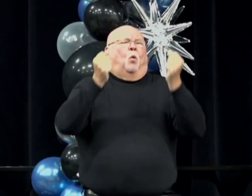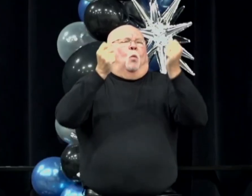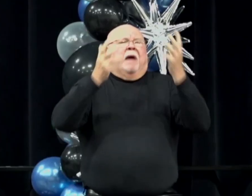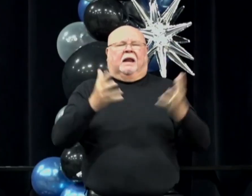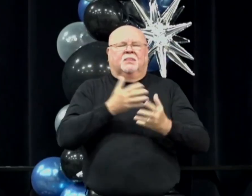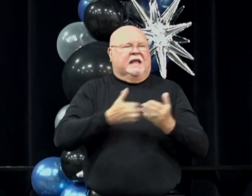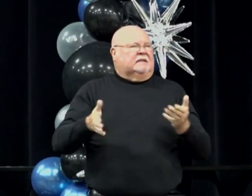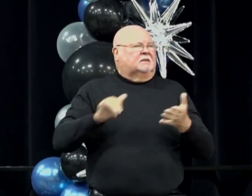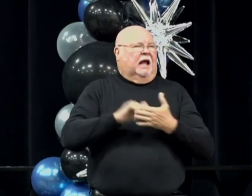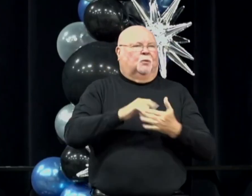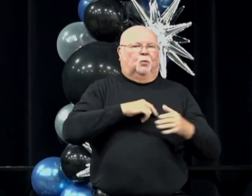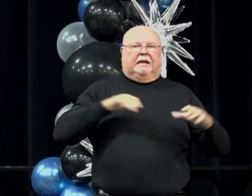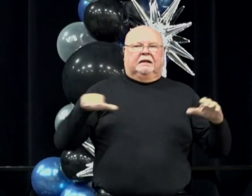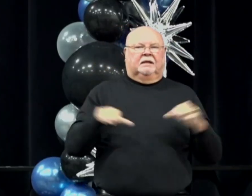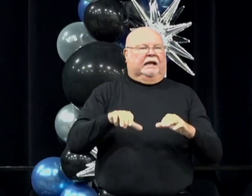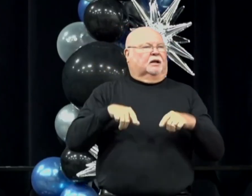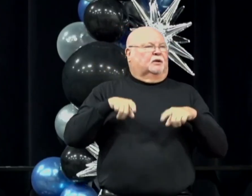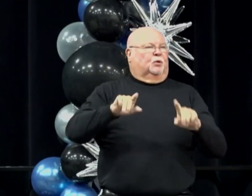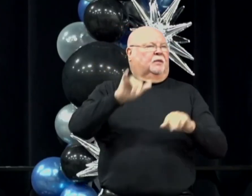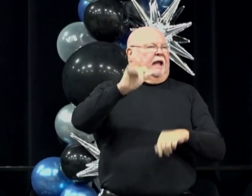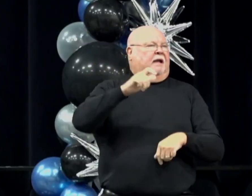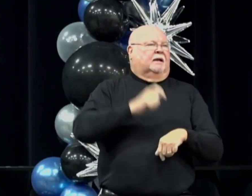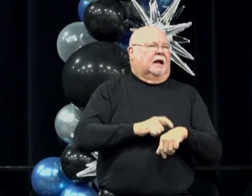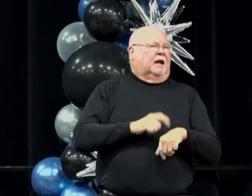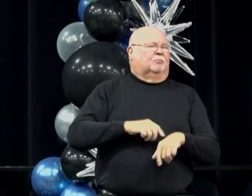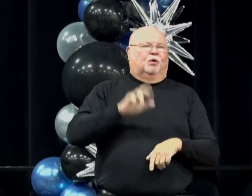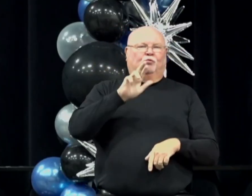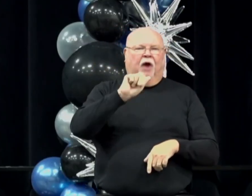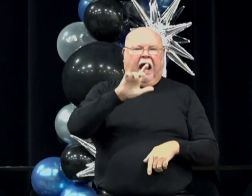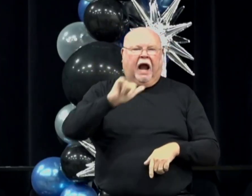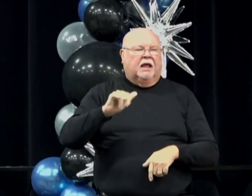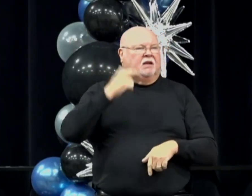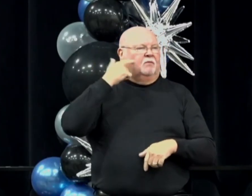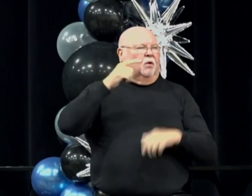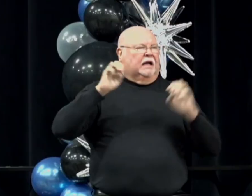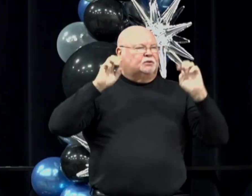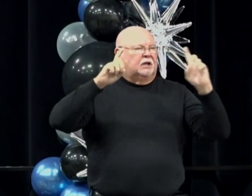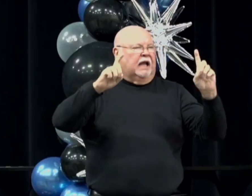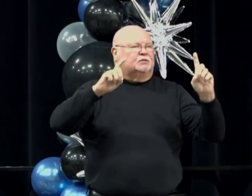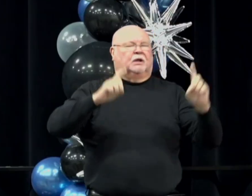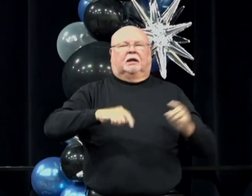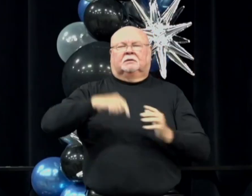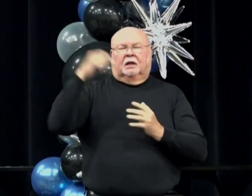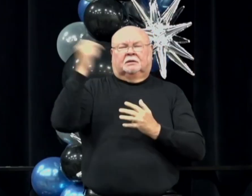There were so many things that we did during that time. We went to rallies for education.